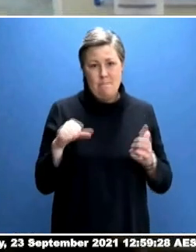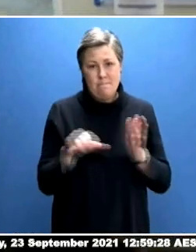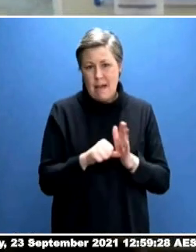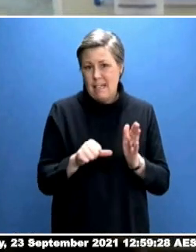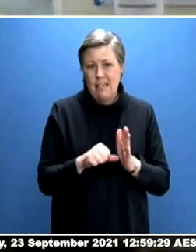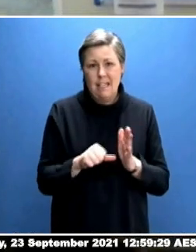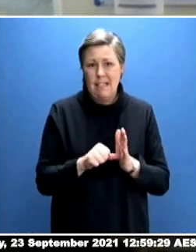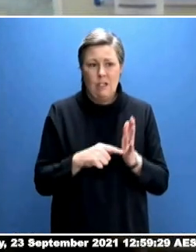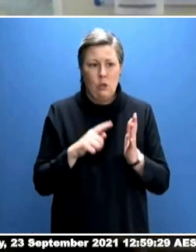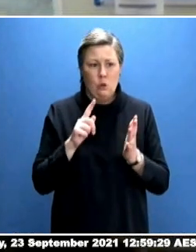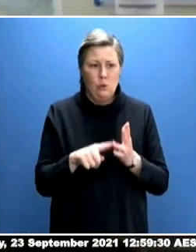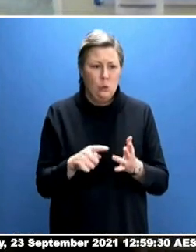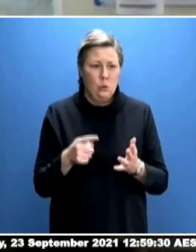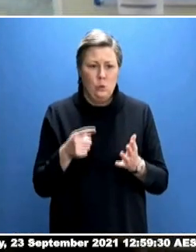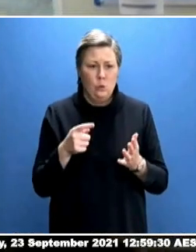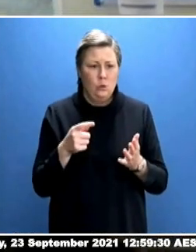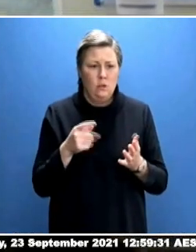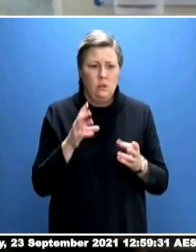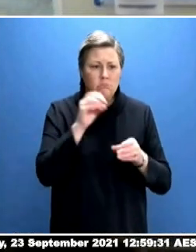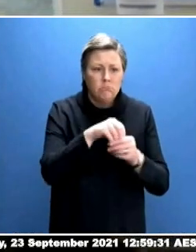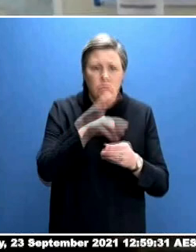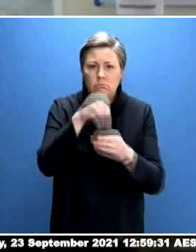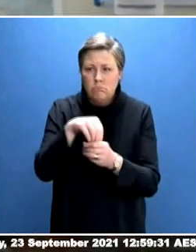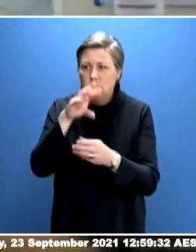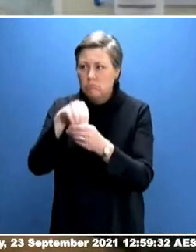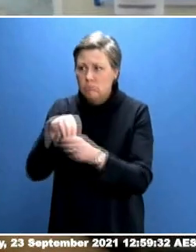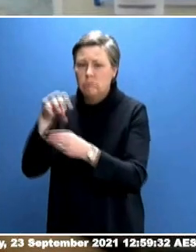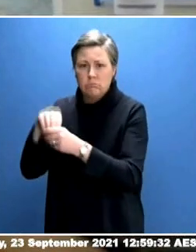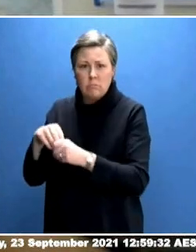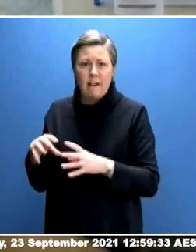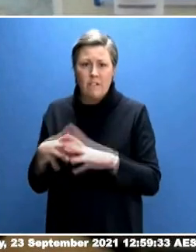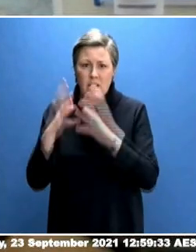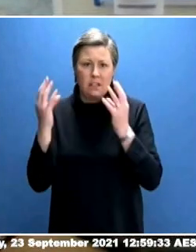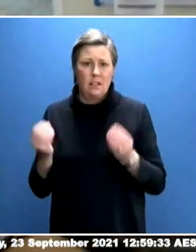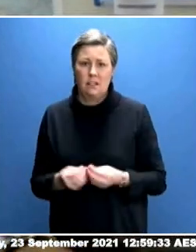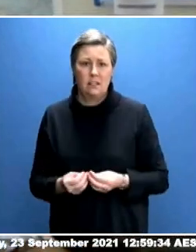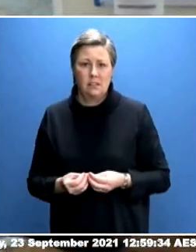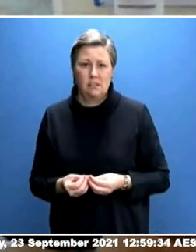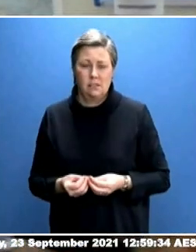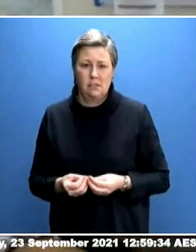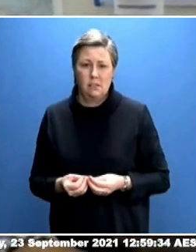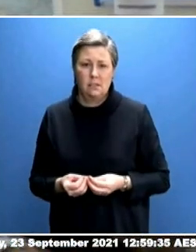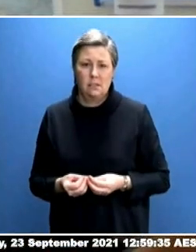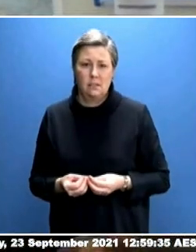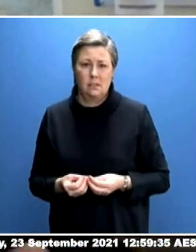our door to our lawyers, to our social workers that deal with children or